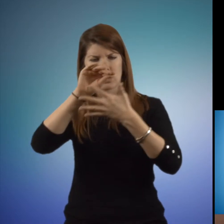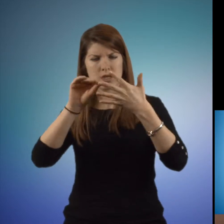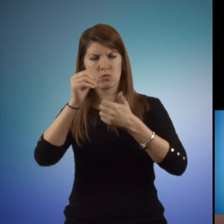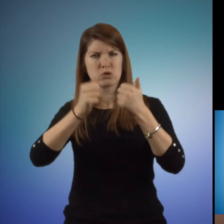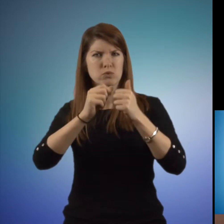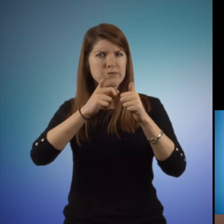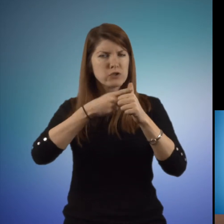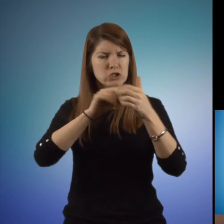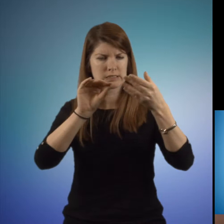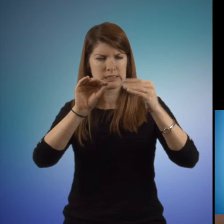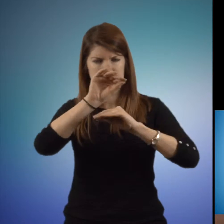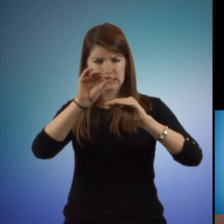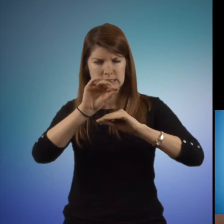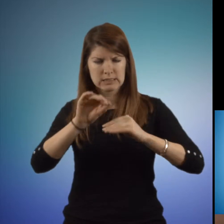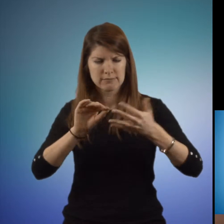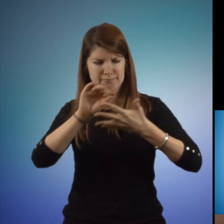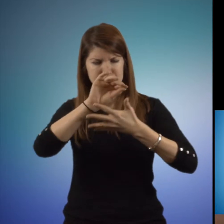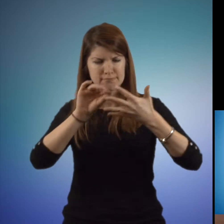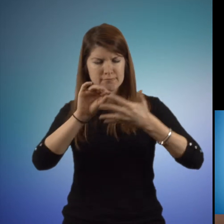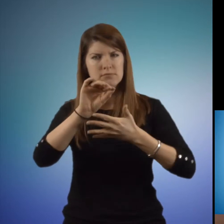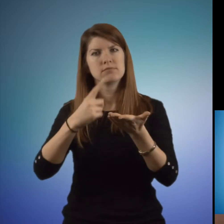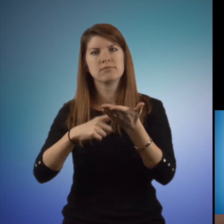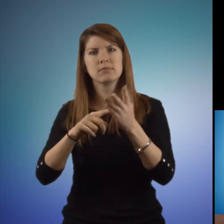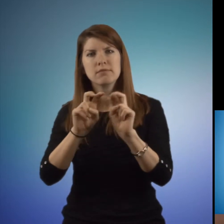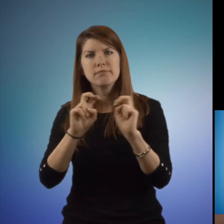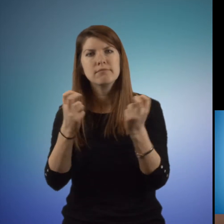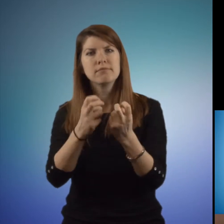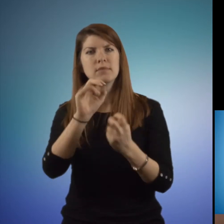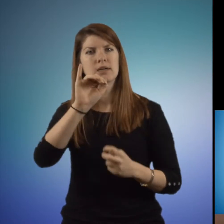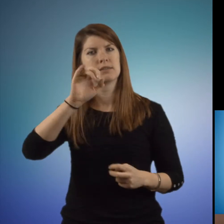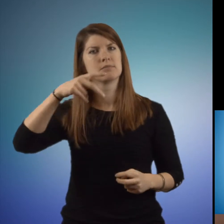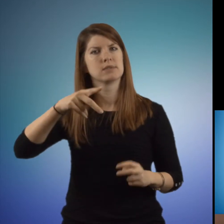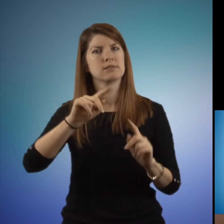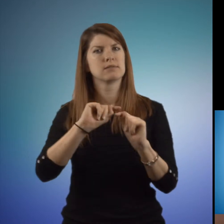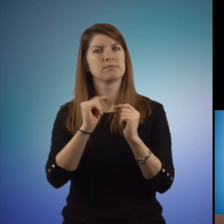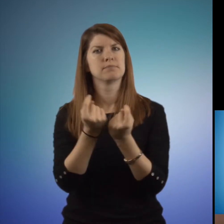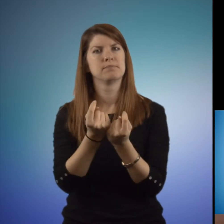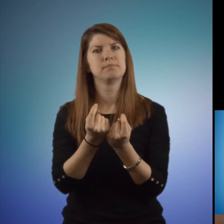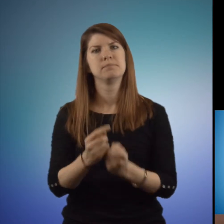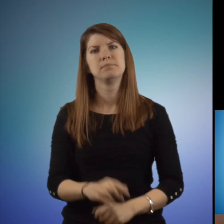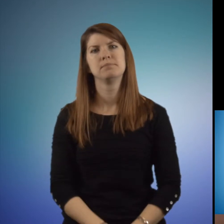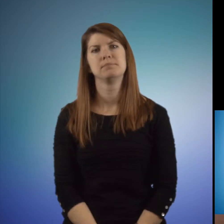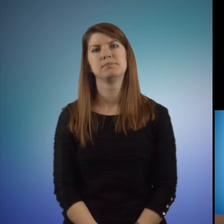And then there's the discussion with the IEP team.